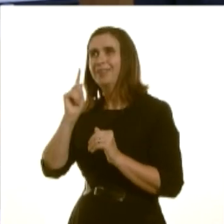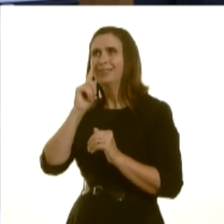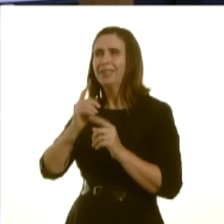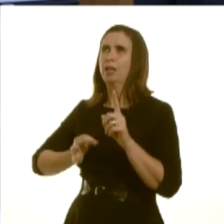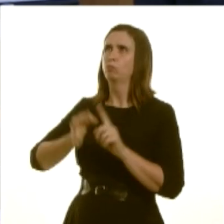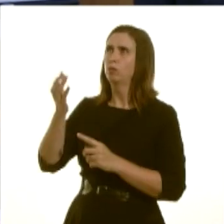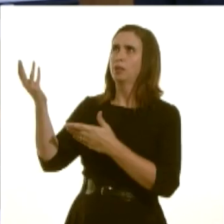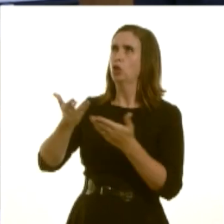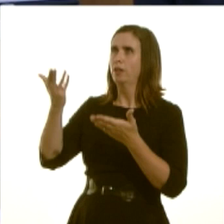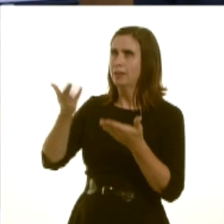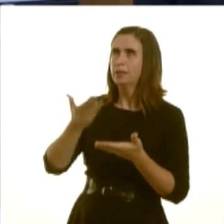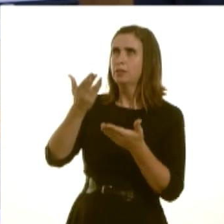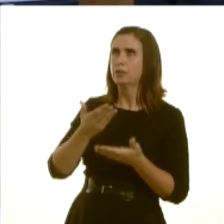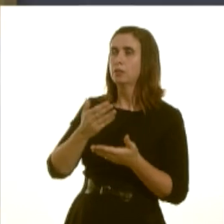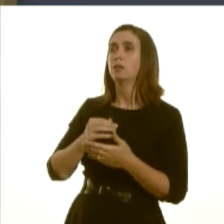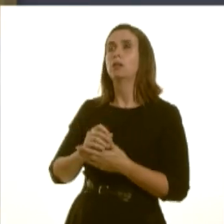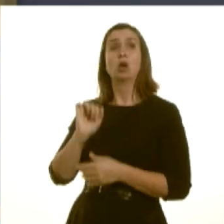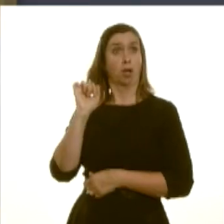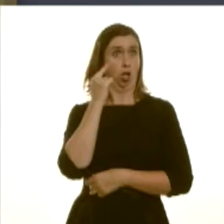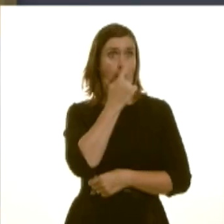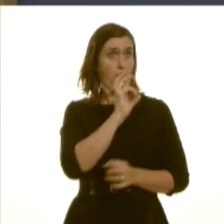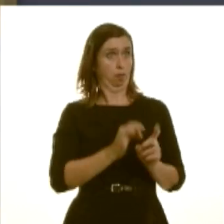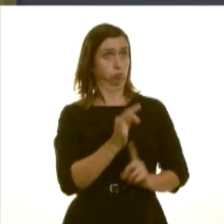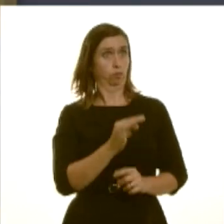in the coming months. In the meantime, the health board has advised that the hospital